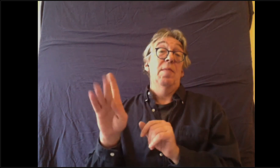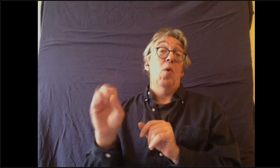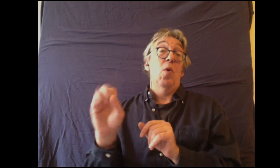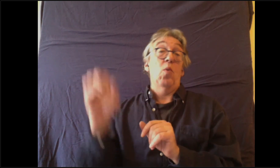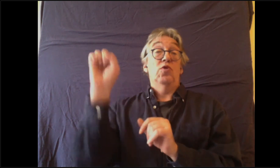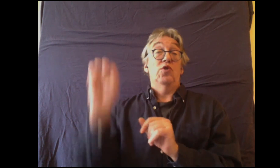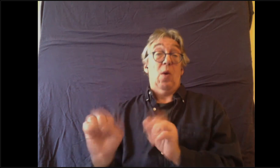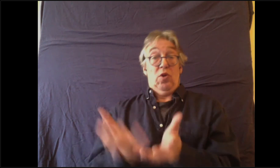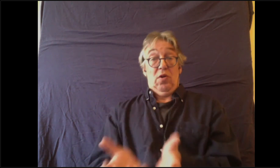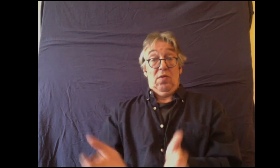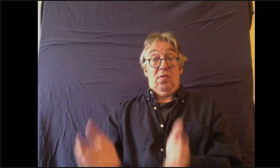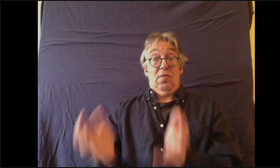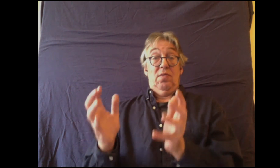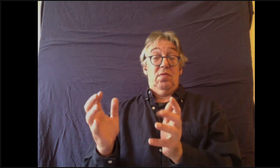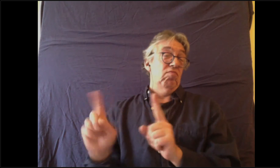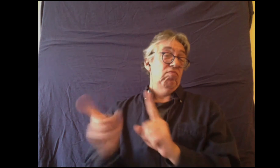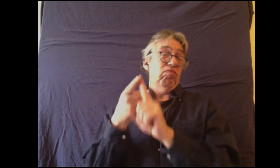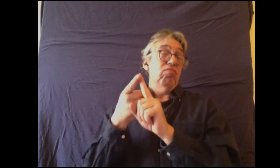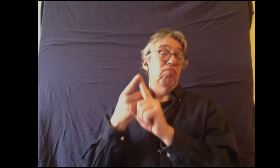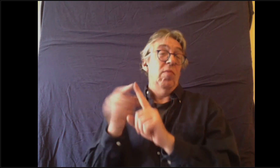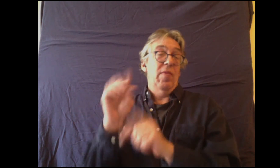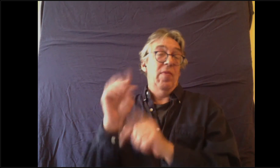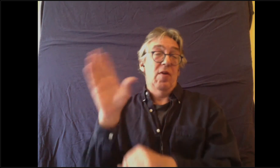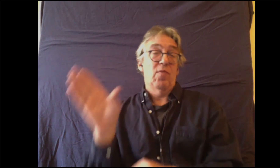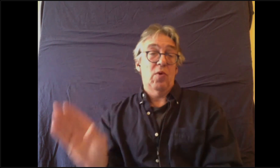We have been at this work since 1981